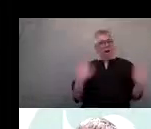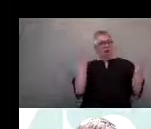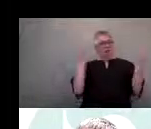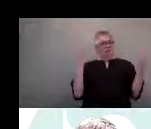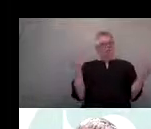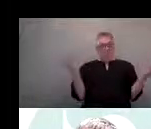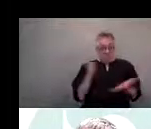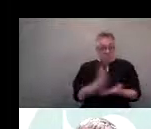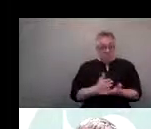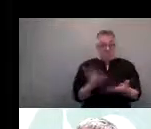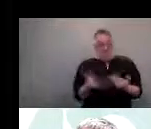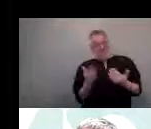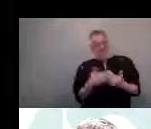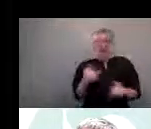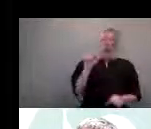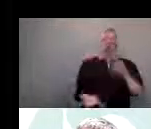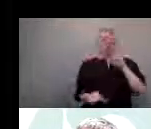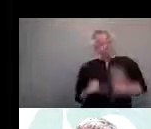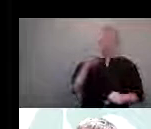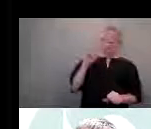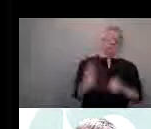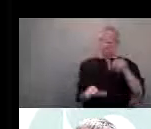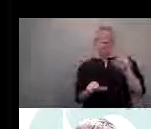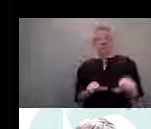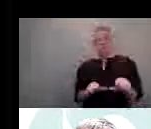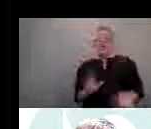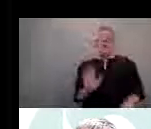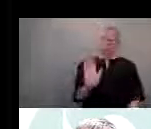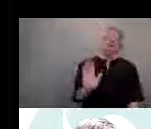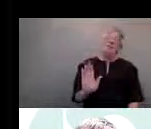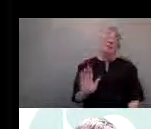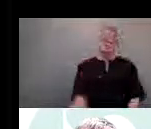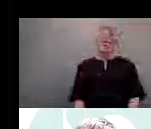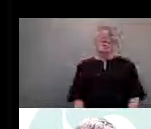, they are so simple, but what about real life, our lives, or my life.